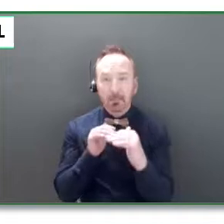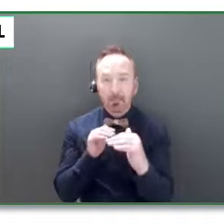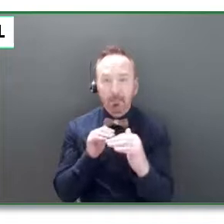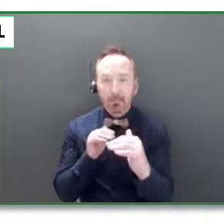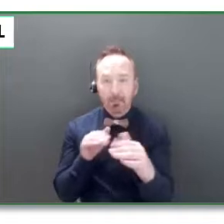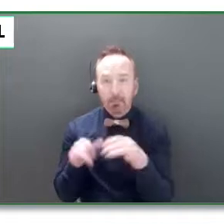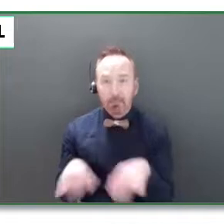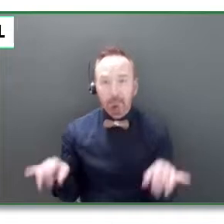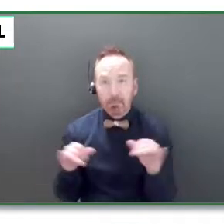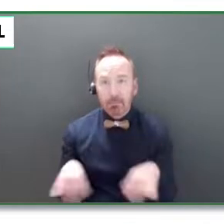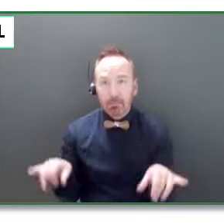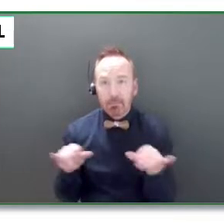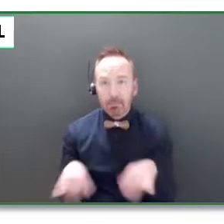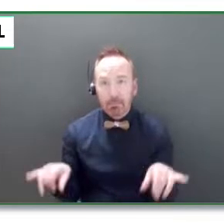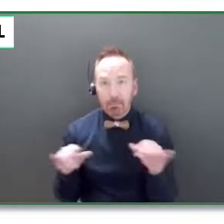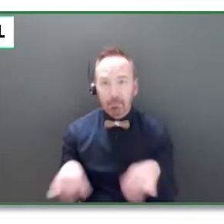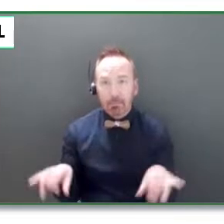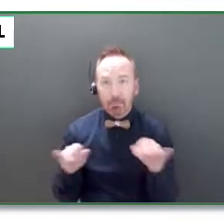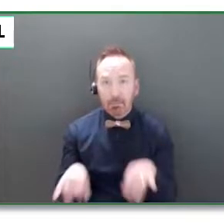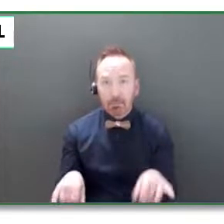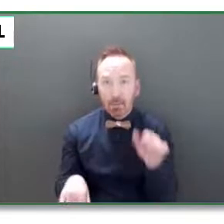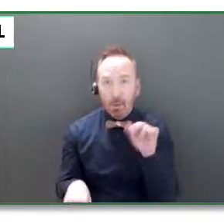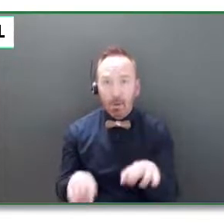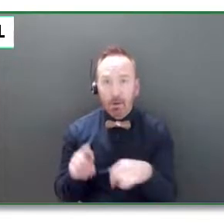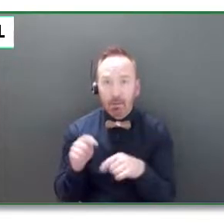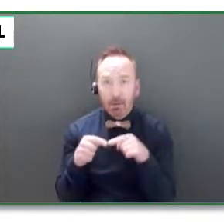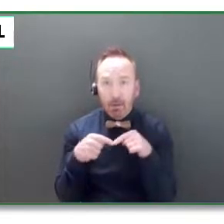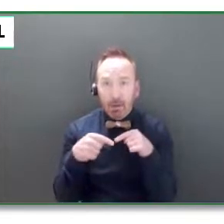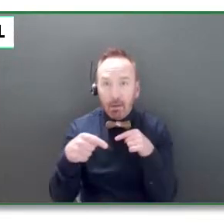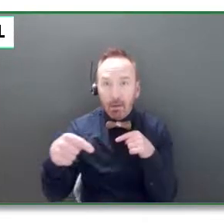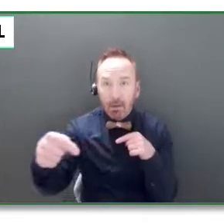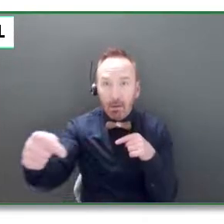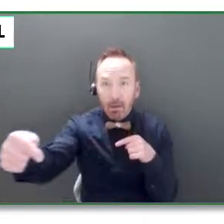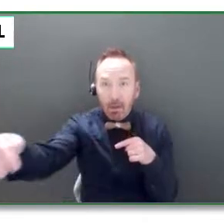she is expected to ride and most likely mom or dad will have to pick up her bike